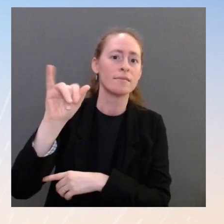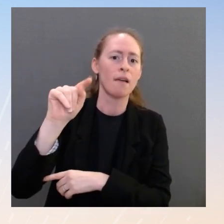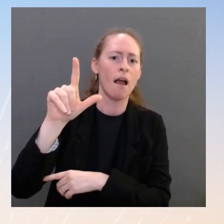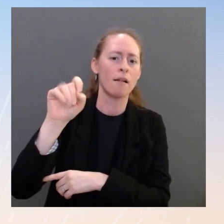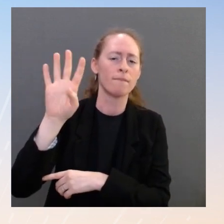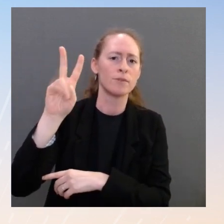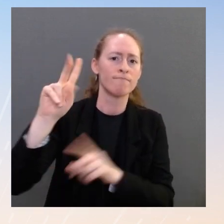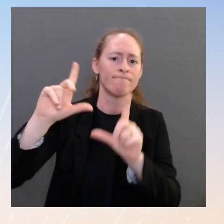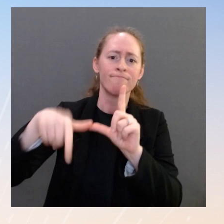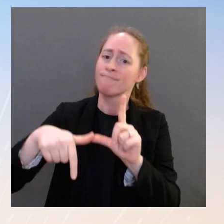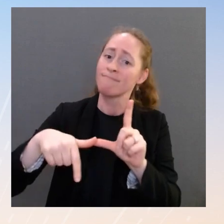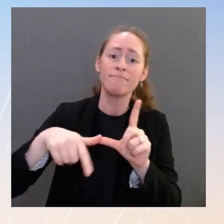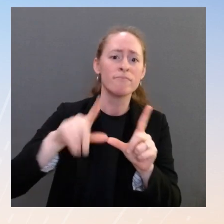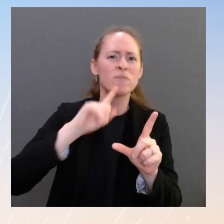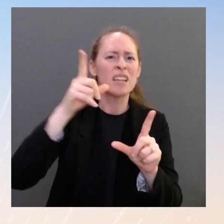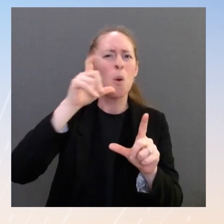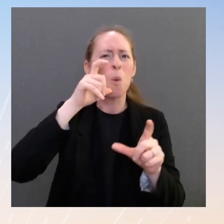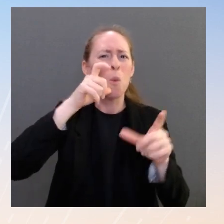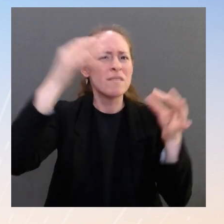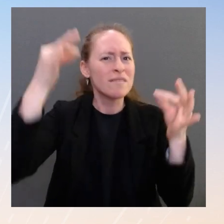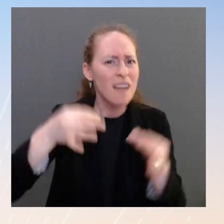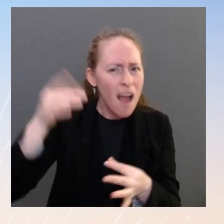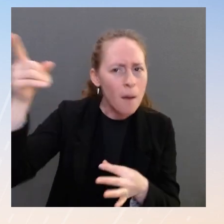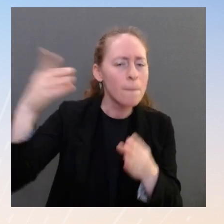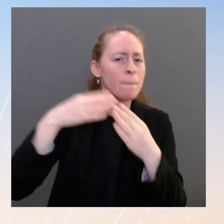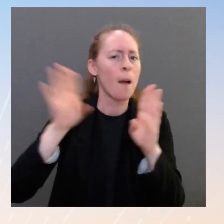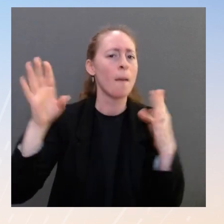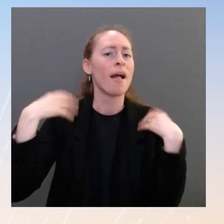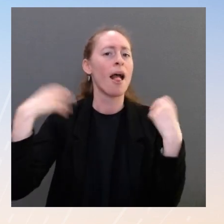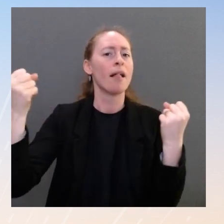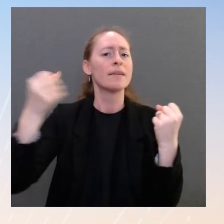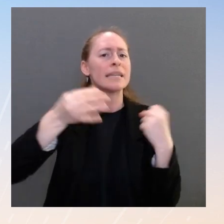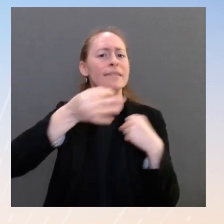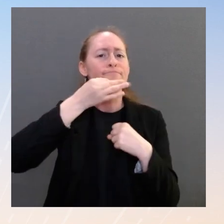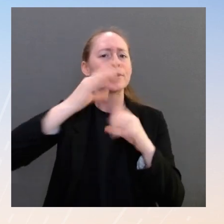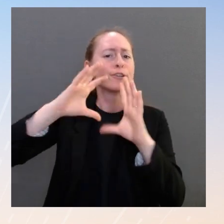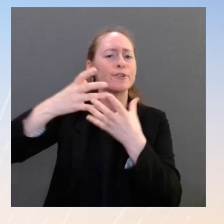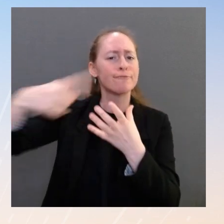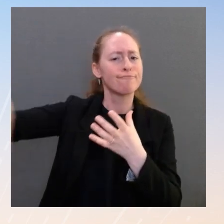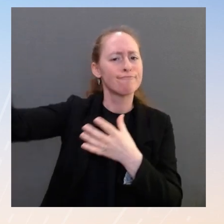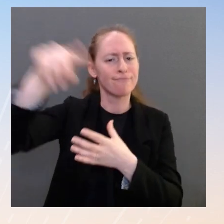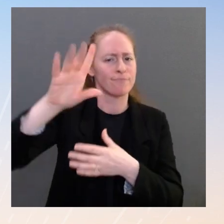And there are many members who feel very strongly about it actually being -- it lifted and that moving forward.